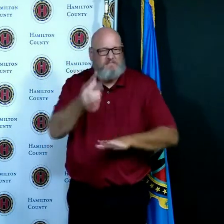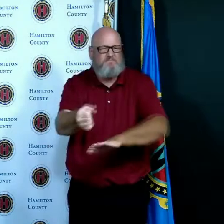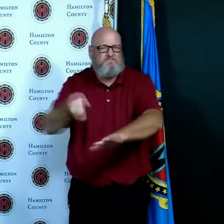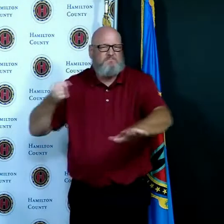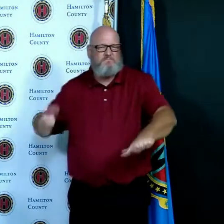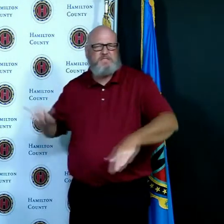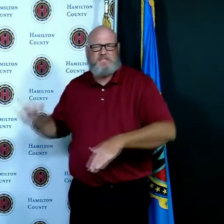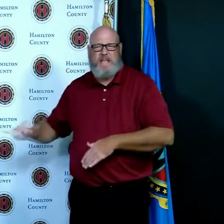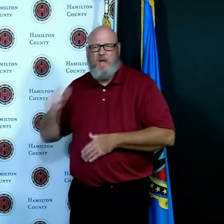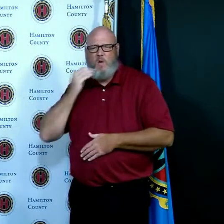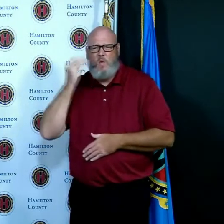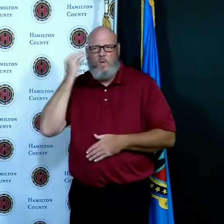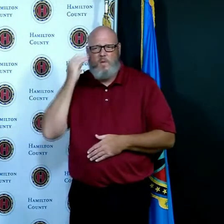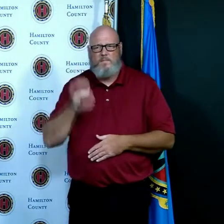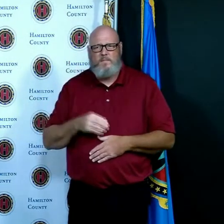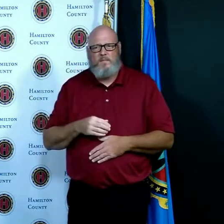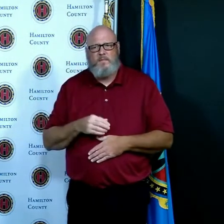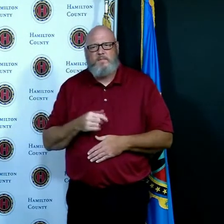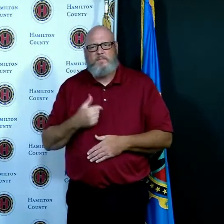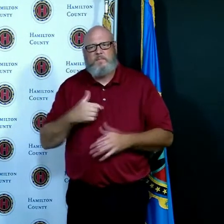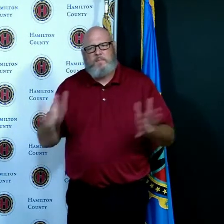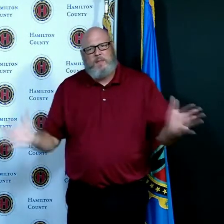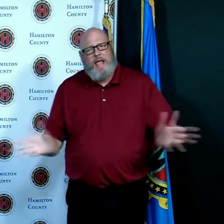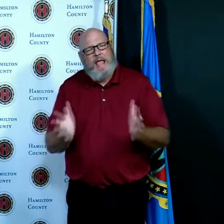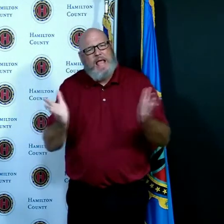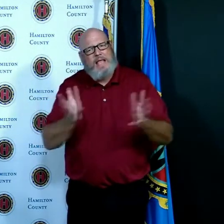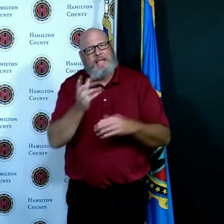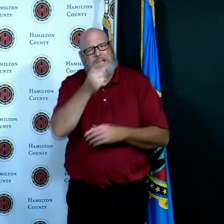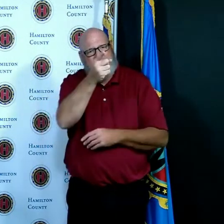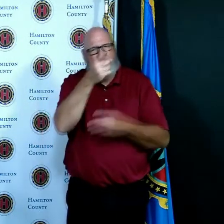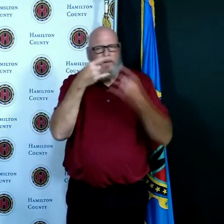masks I'm talking about the cloth masks underneath your outfit or you know